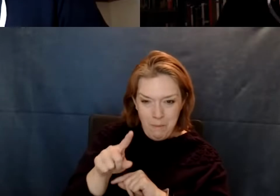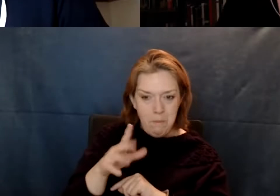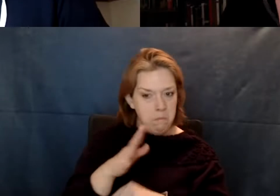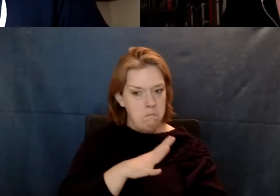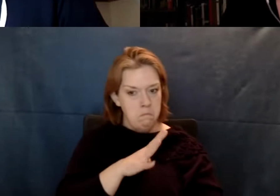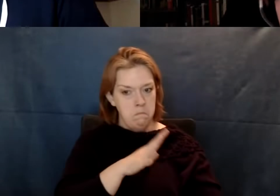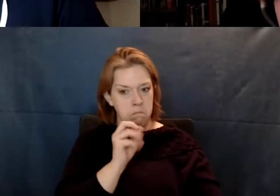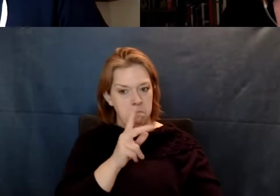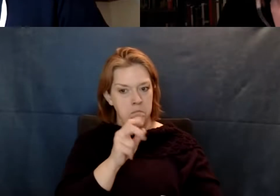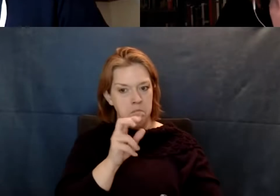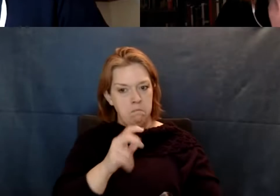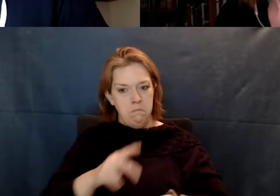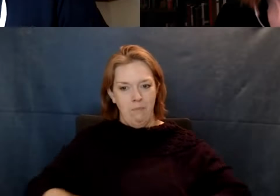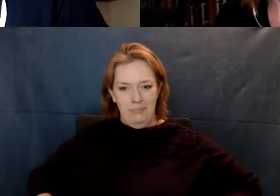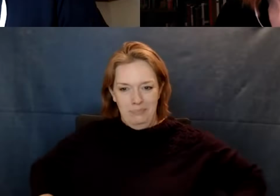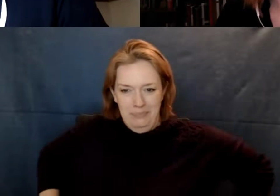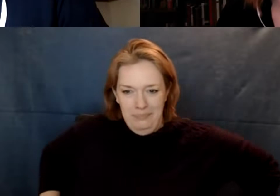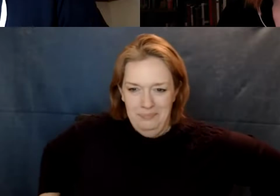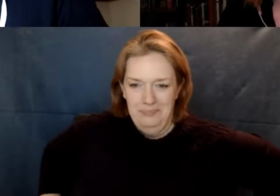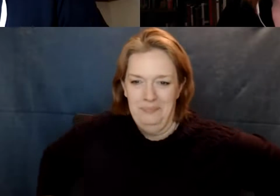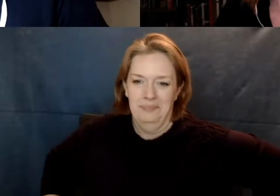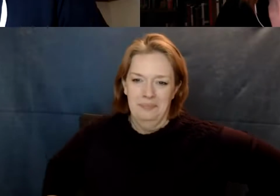J: Yeah, yeah, let's do it!